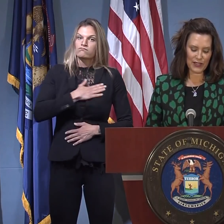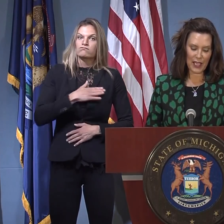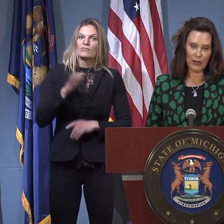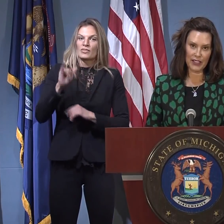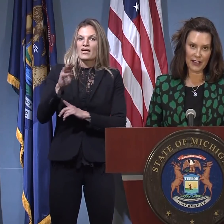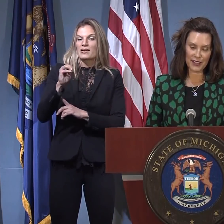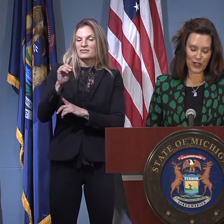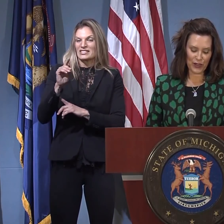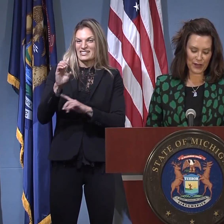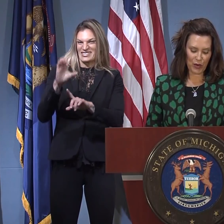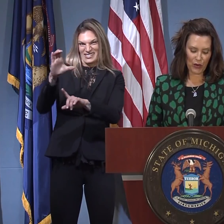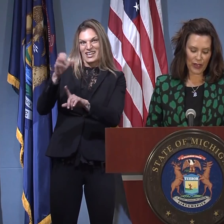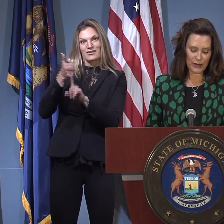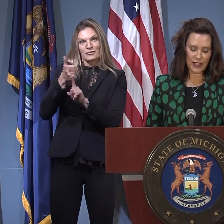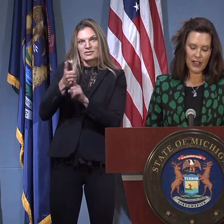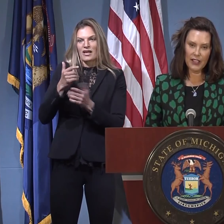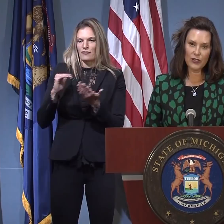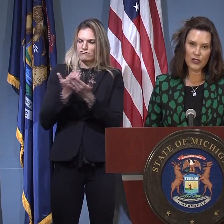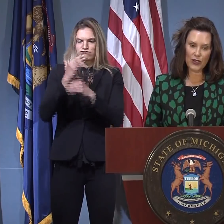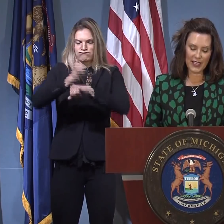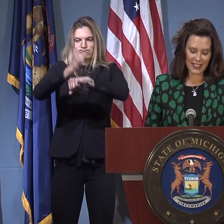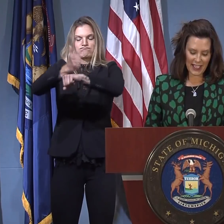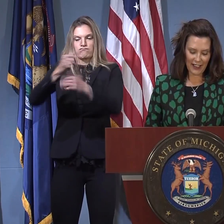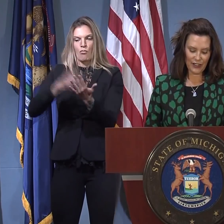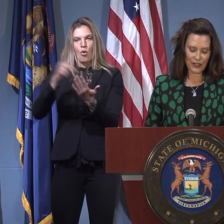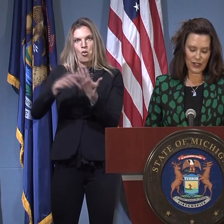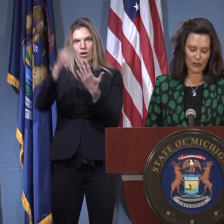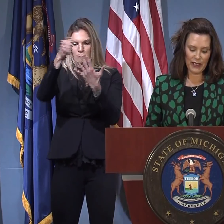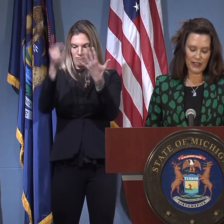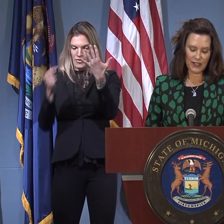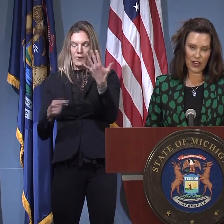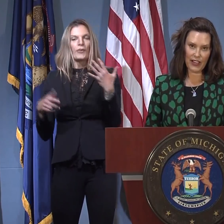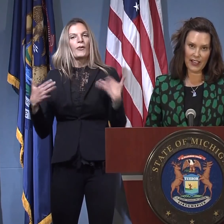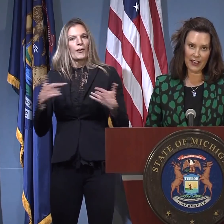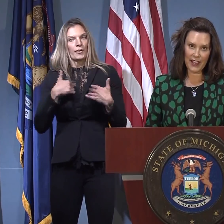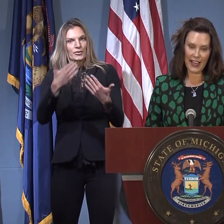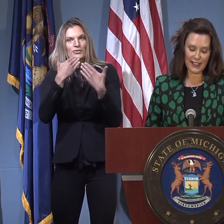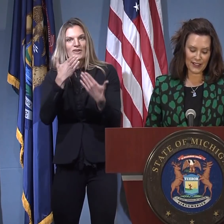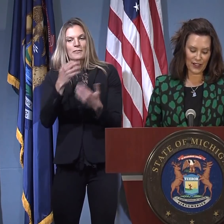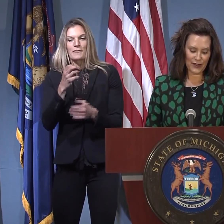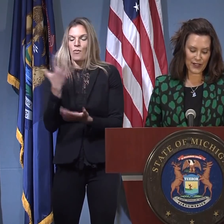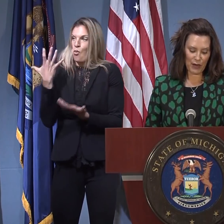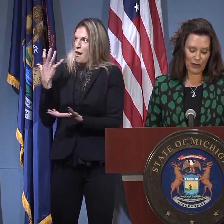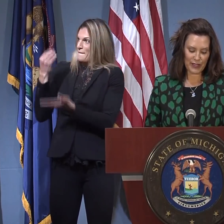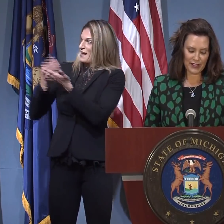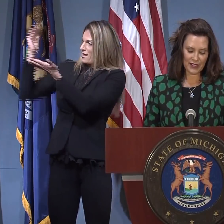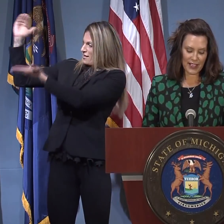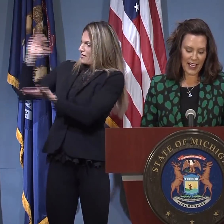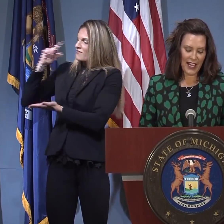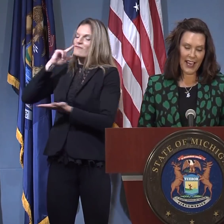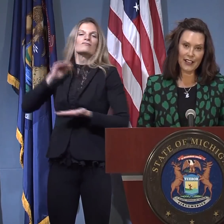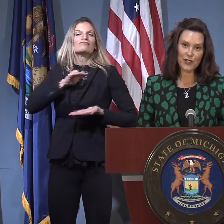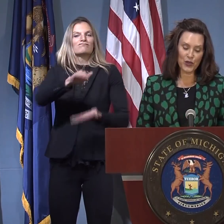MICHIGAN'S LONG TERM ECONOMIC RECOVERY. SO FRAIS IT A THE SPEED WITH WHICH THE MADC WAS ABLE TO EXECUTE THE PROGRAMS TO ENSURE